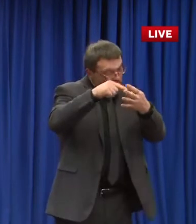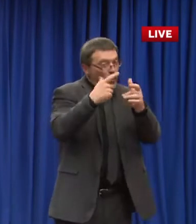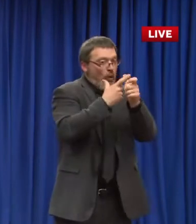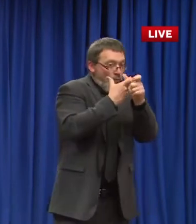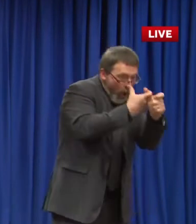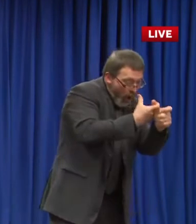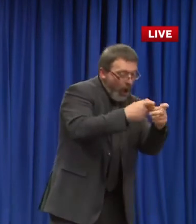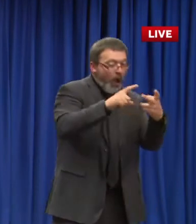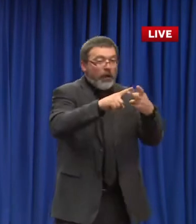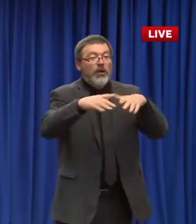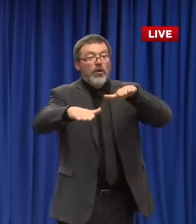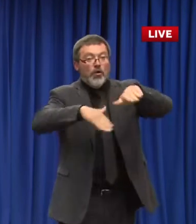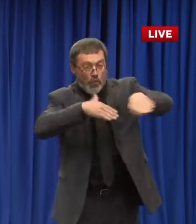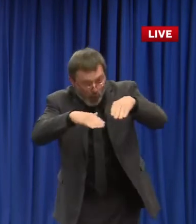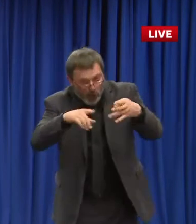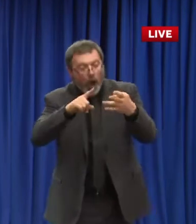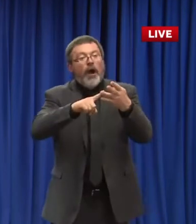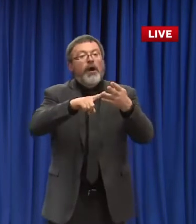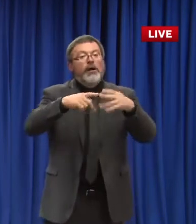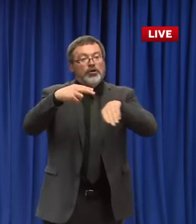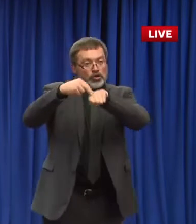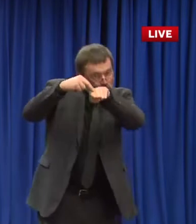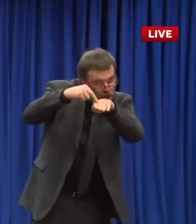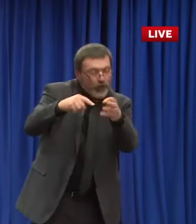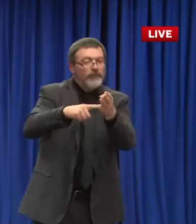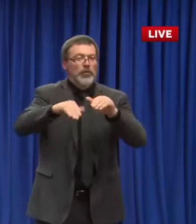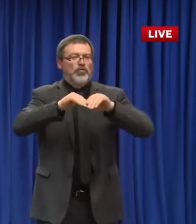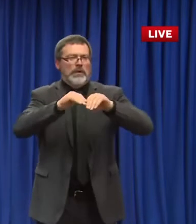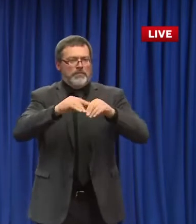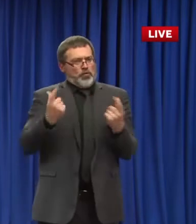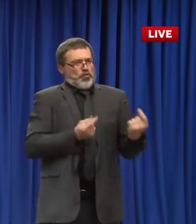WALKING SWIMMING AND SURFING SITTING LOUNGING AND SPORTS WILL BE PROHIBITED.